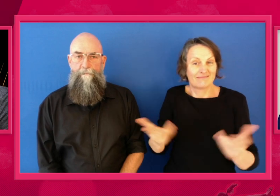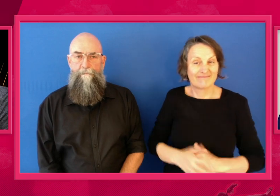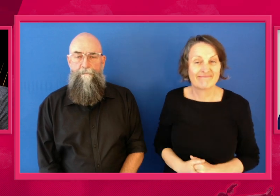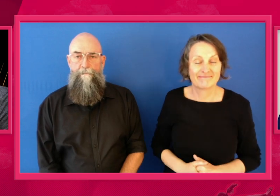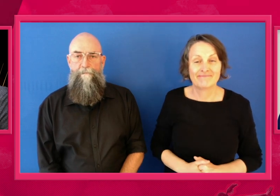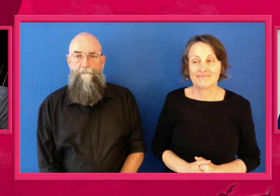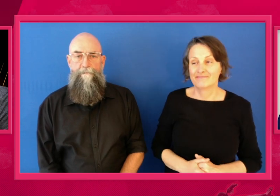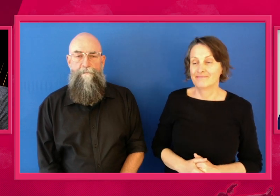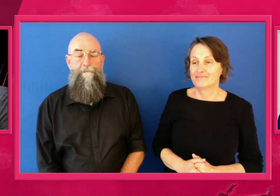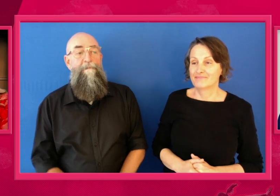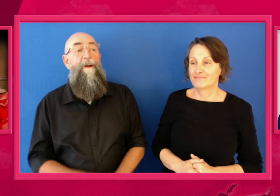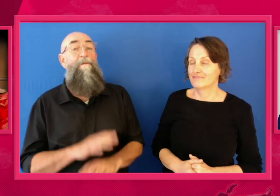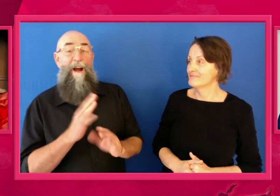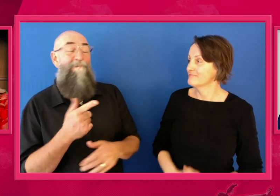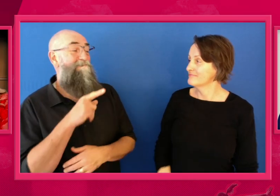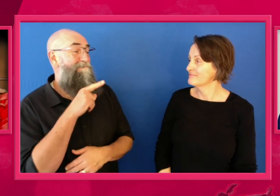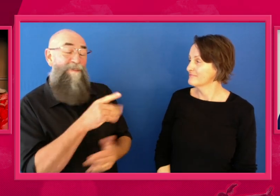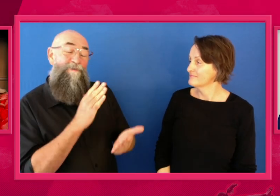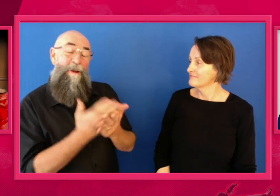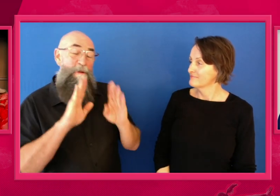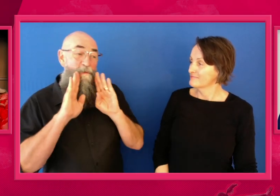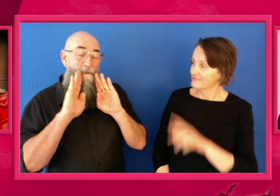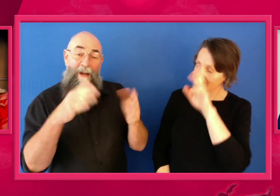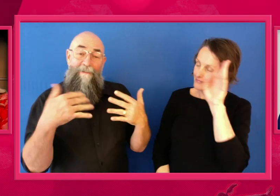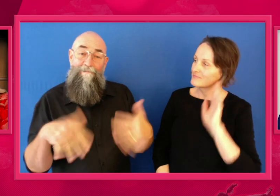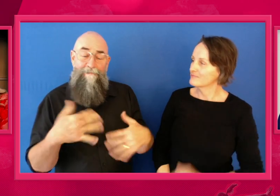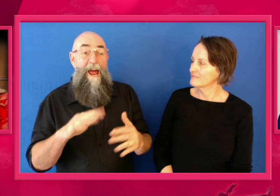Georgie Tunny: Well, you're an absolute legend, Rheed, and this is where the interrogation